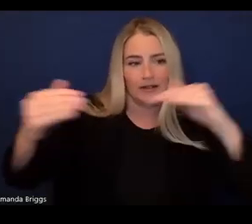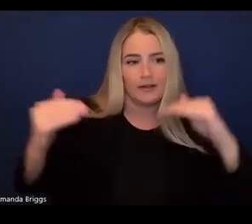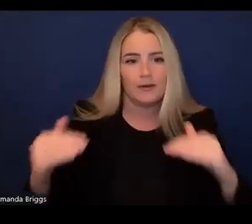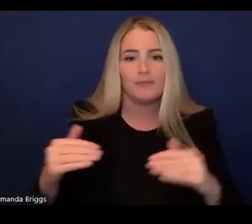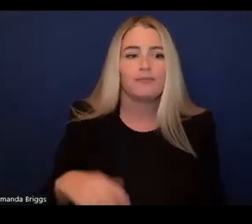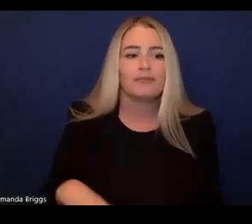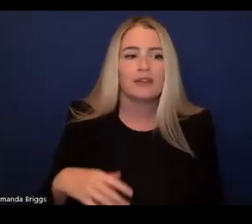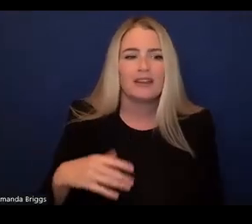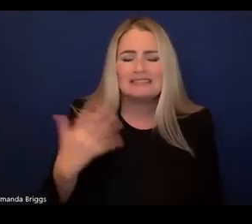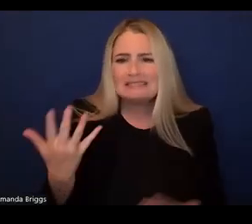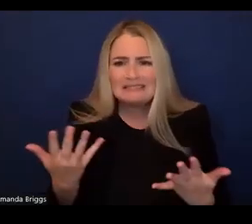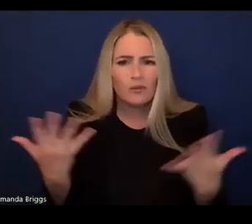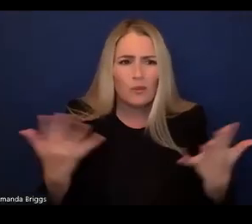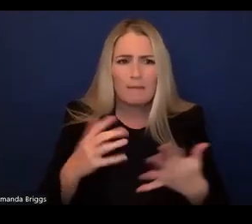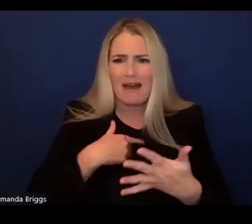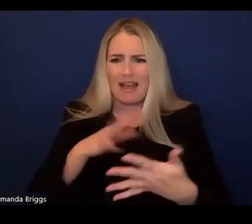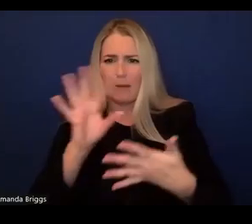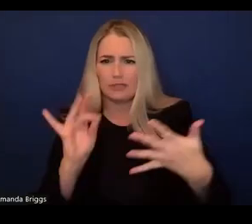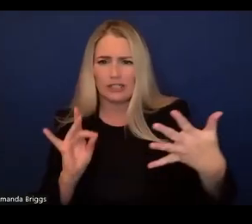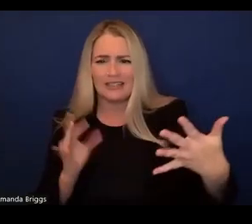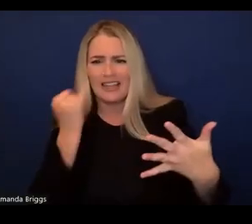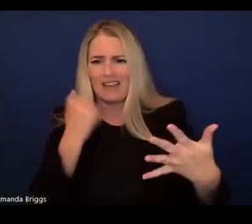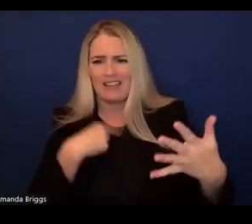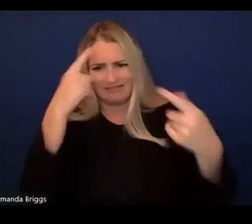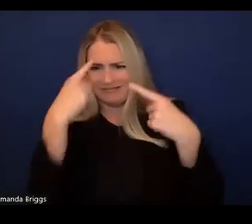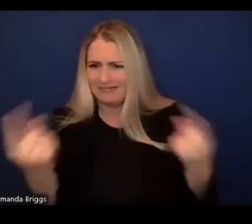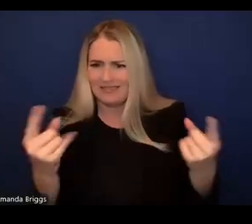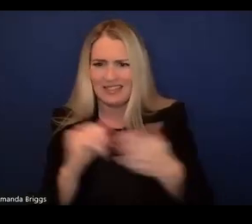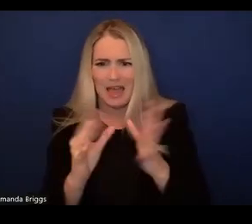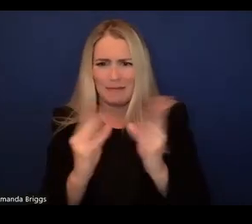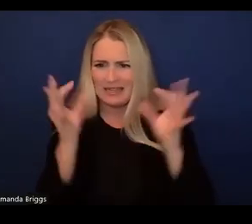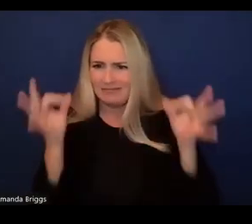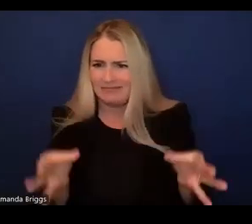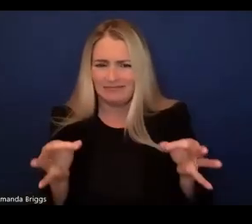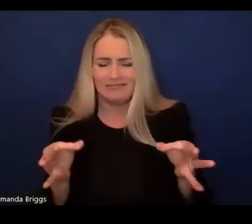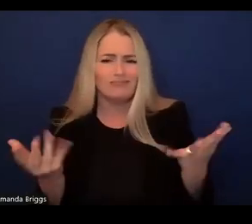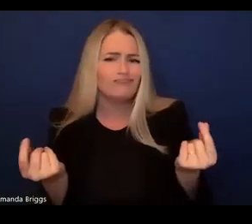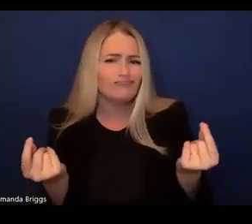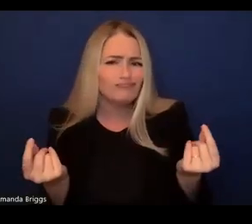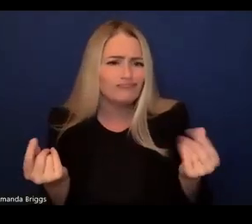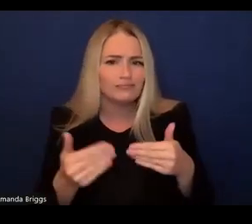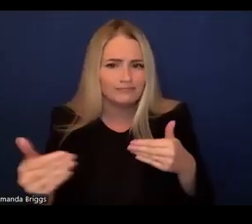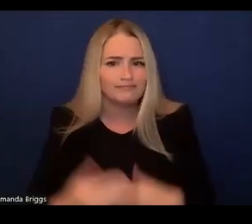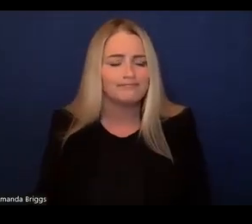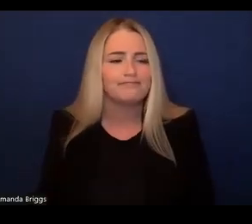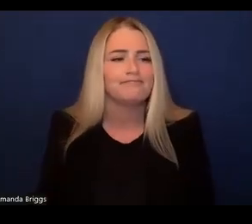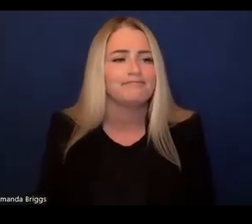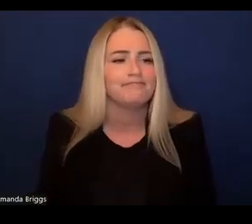What are my options if I disagree with the outcome of the Manifestation Determination? Review?